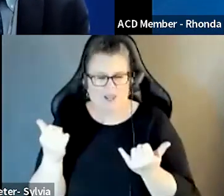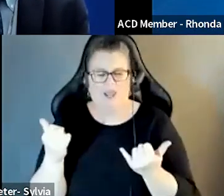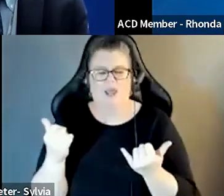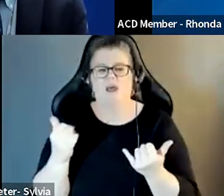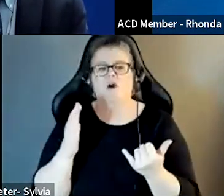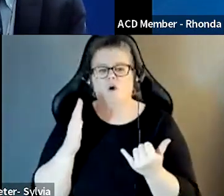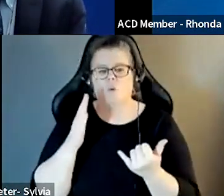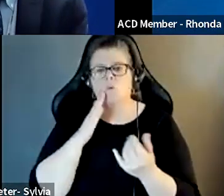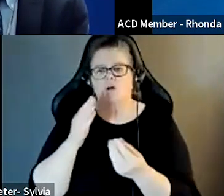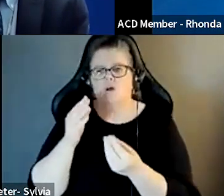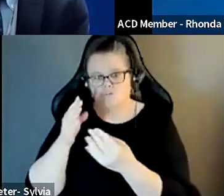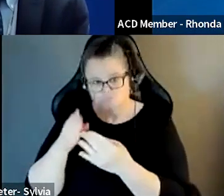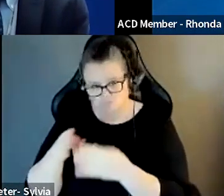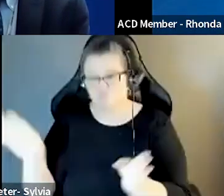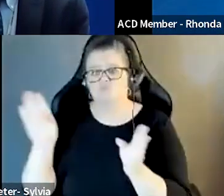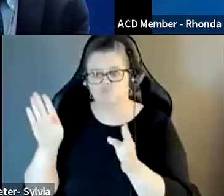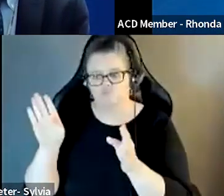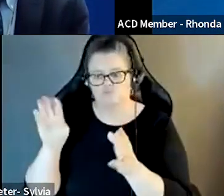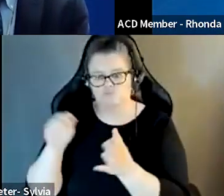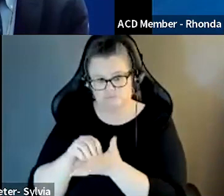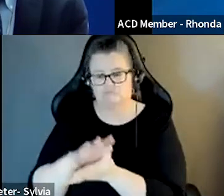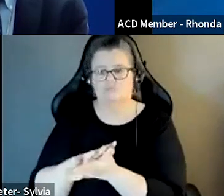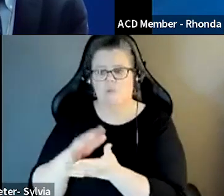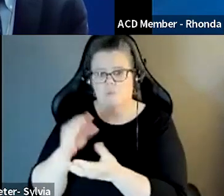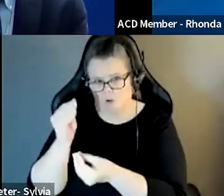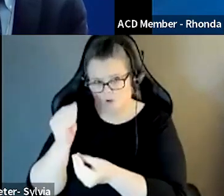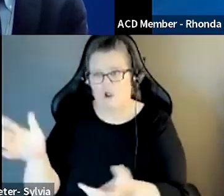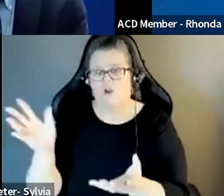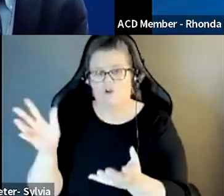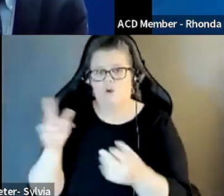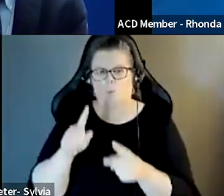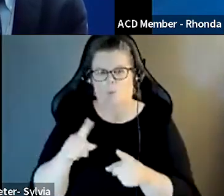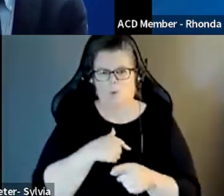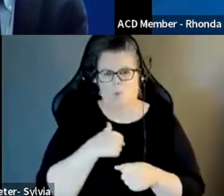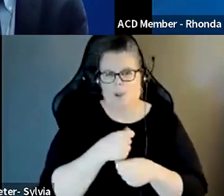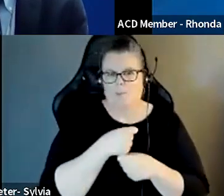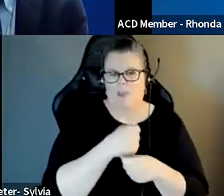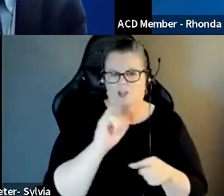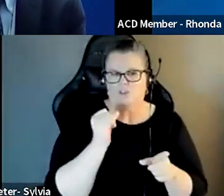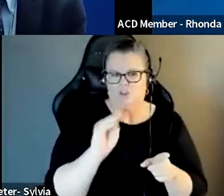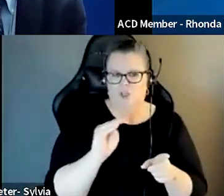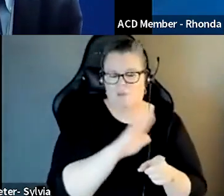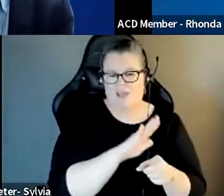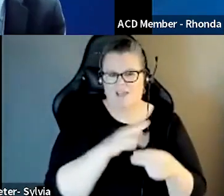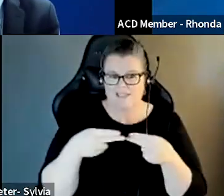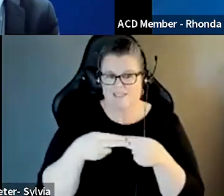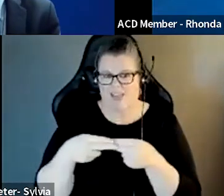of the public record as we make Jim's slides available on our website in just a few days. Thank you.